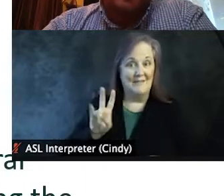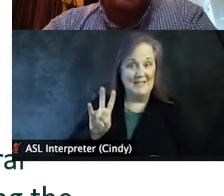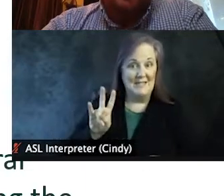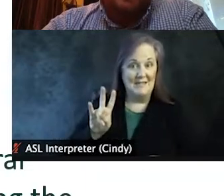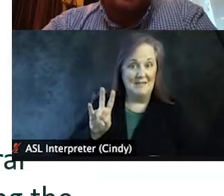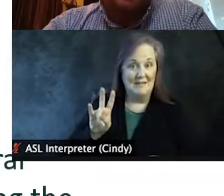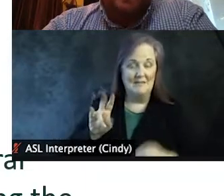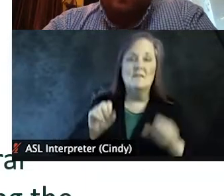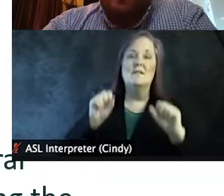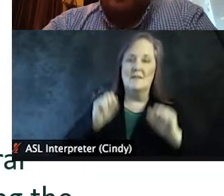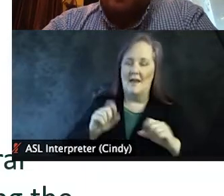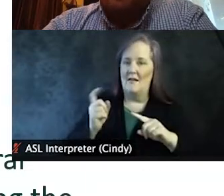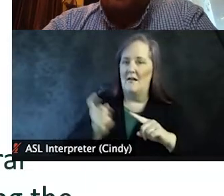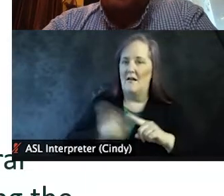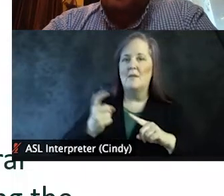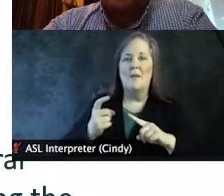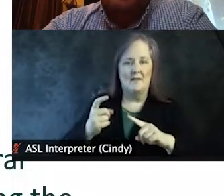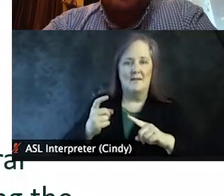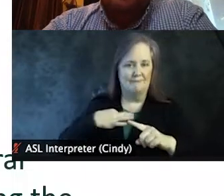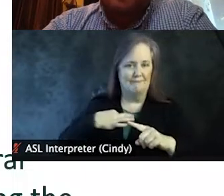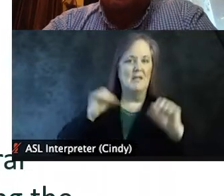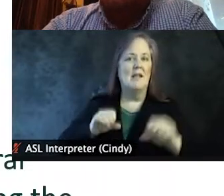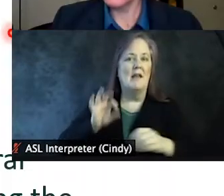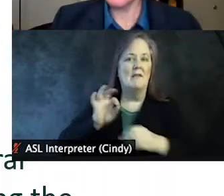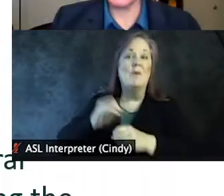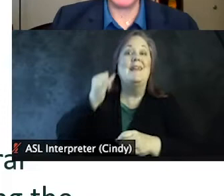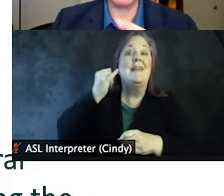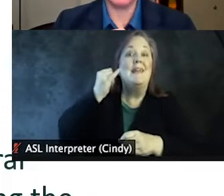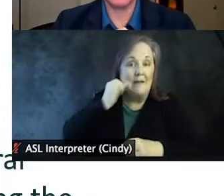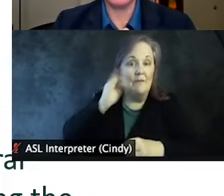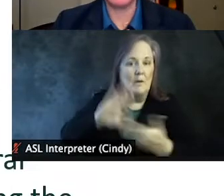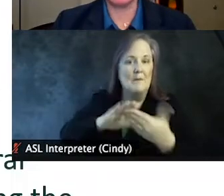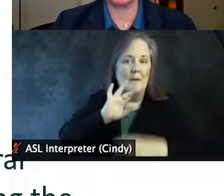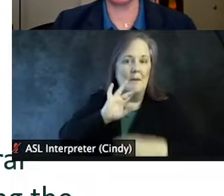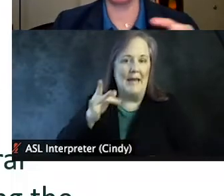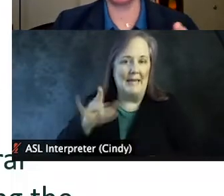to update statewide voter registration systems. And can I get people if you have questions to put them